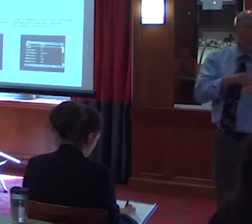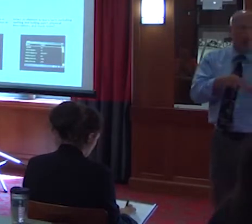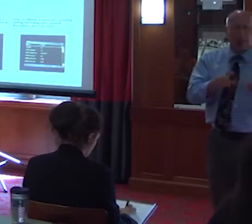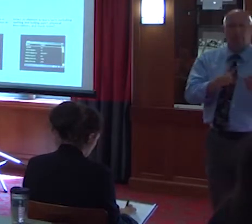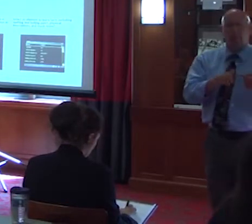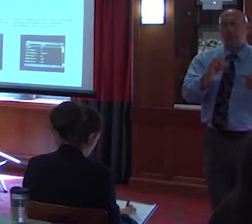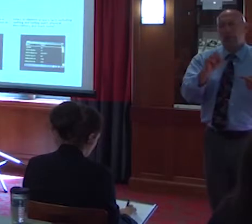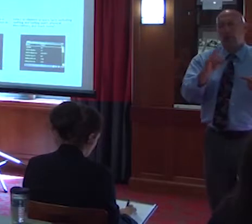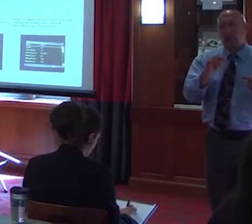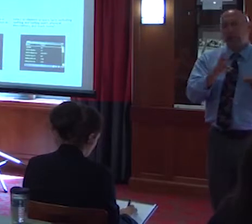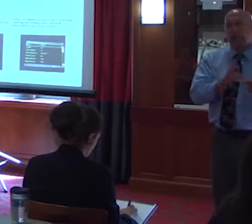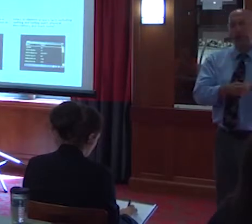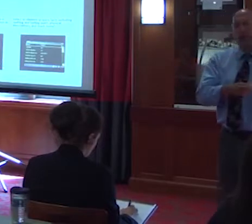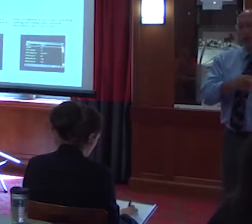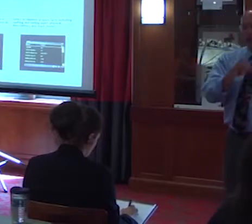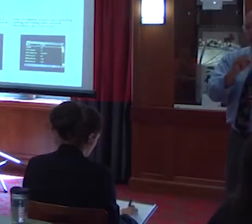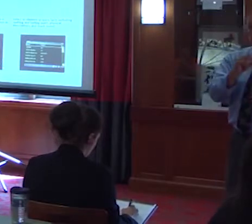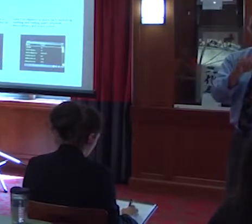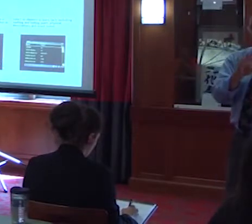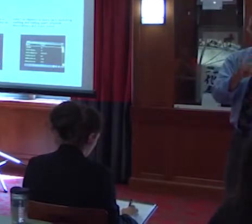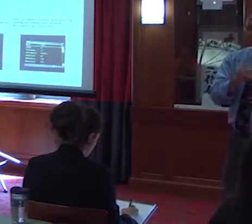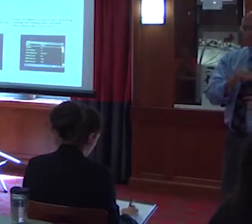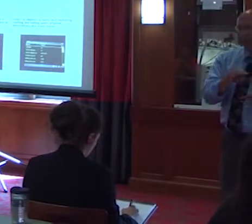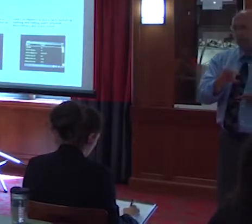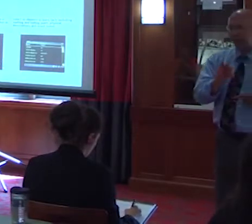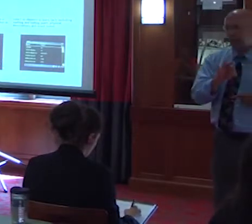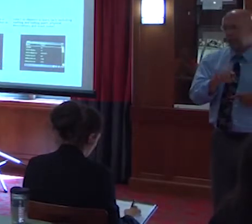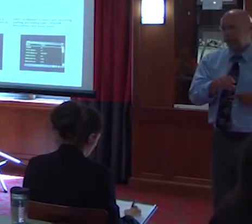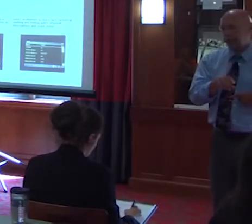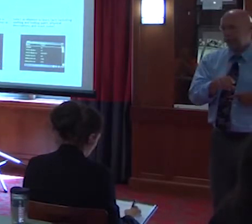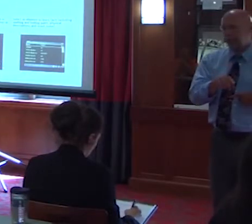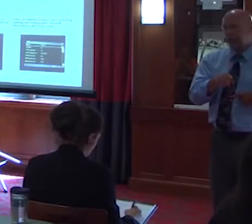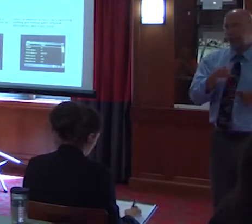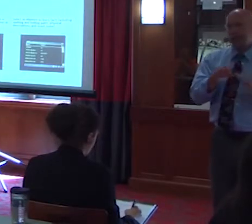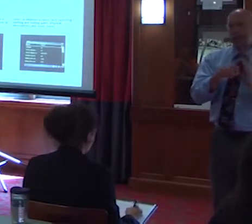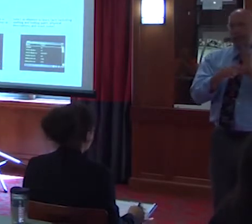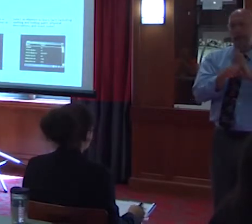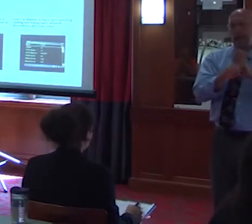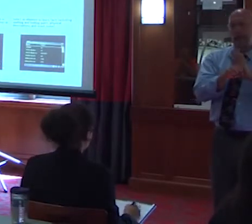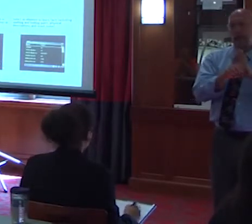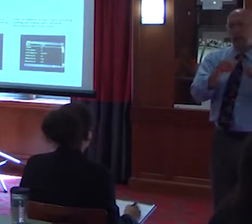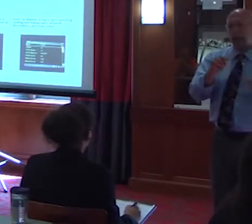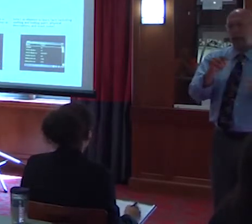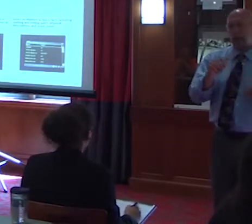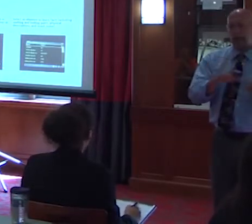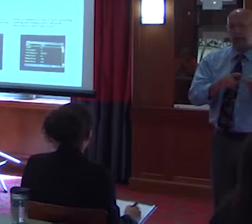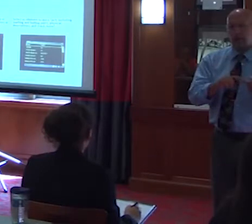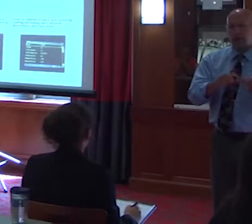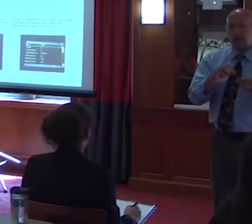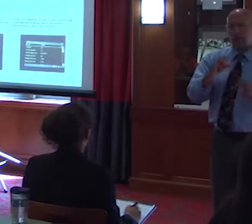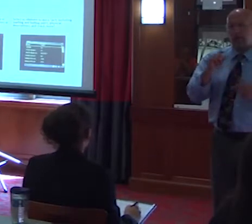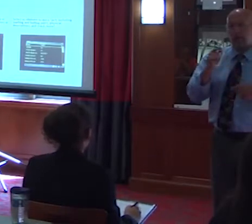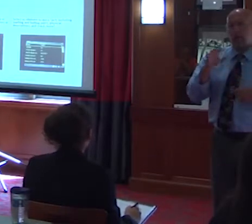I have a bachelor's in chemistry. So I had many years to learn it.